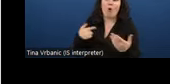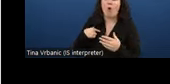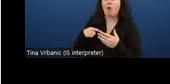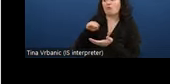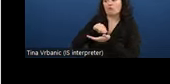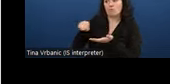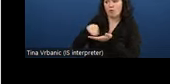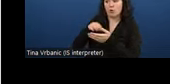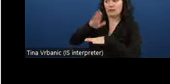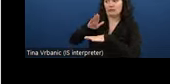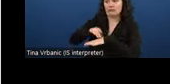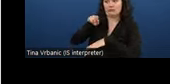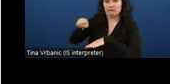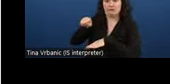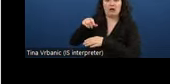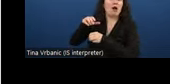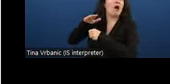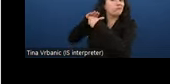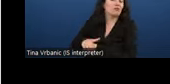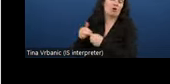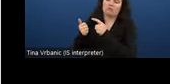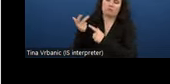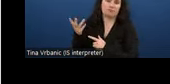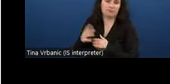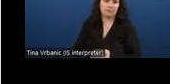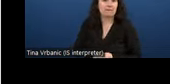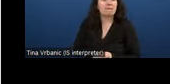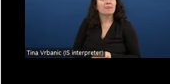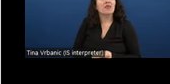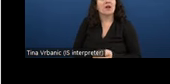support our companies to take action around the 17 Sustainable Development Goals.